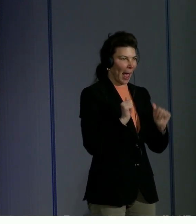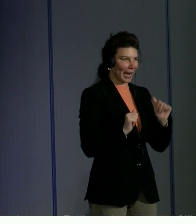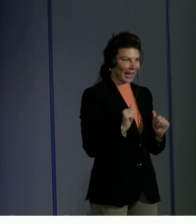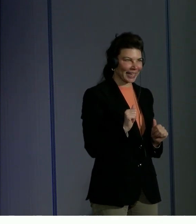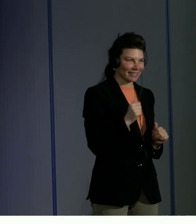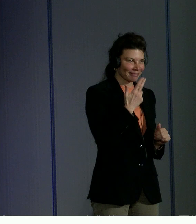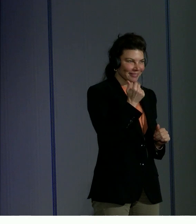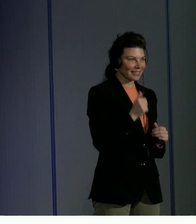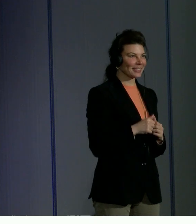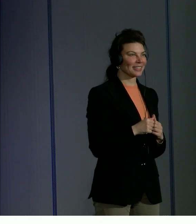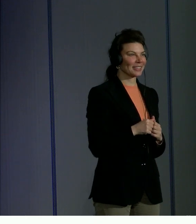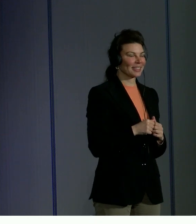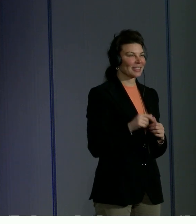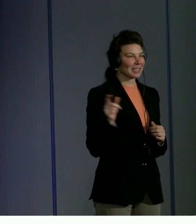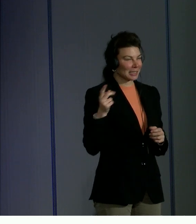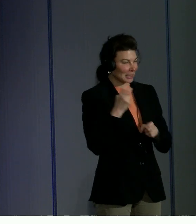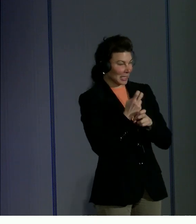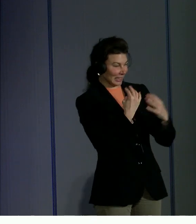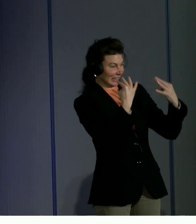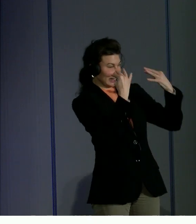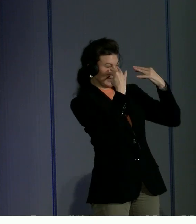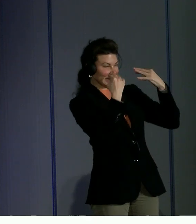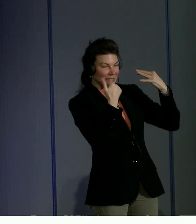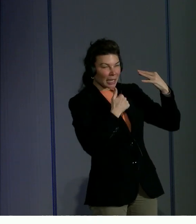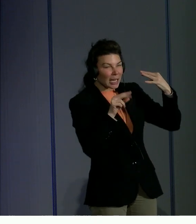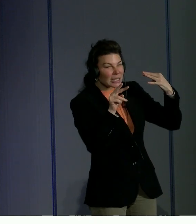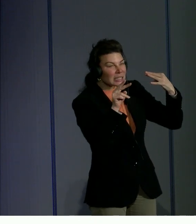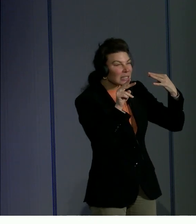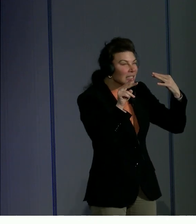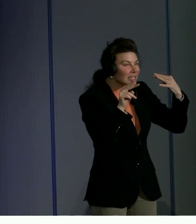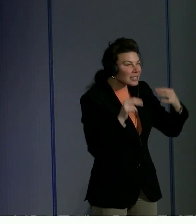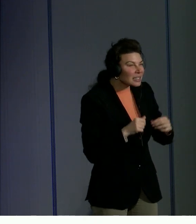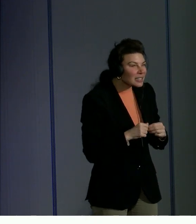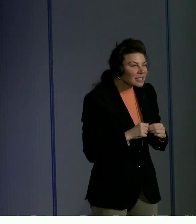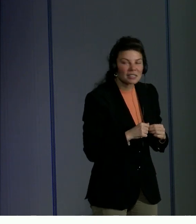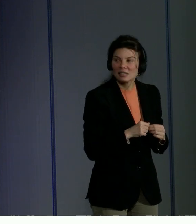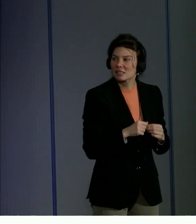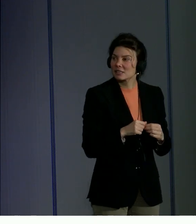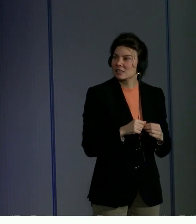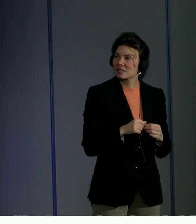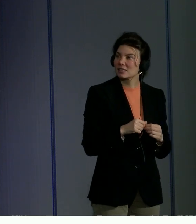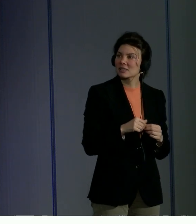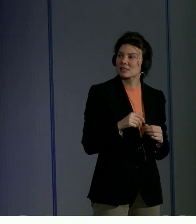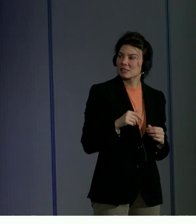It's a little hard to see with the lights. >> I was also going to say it doesn't include